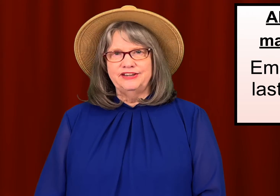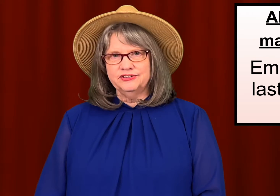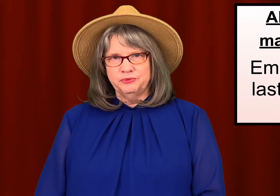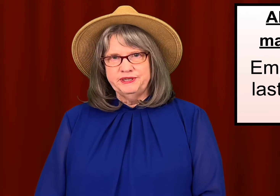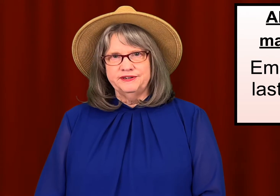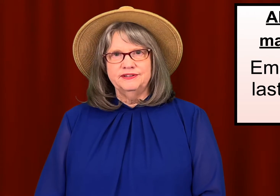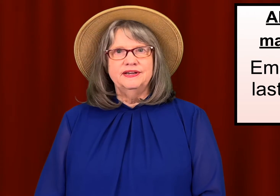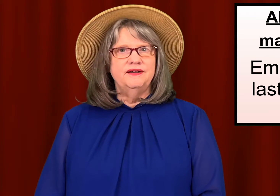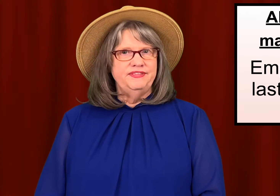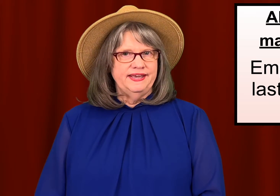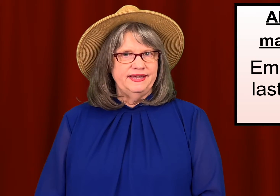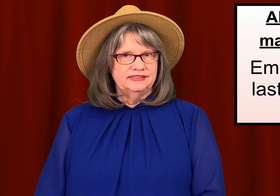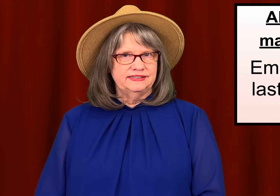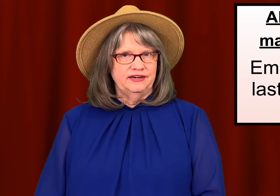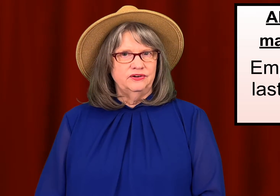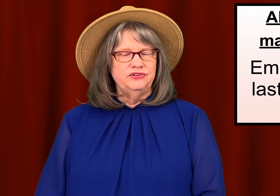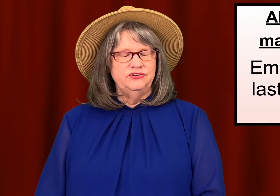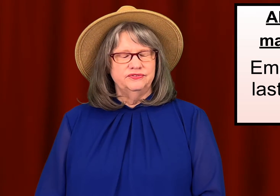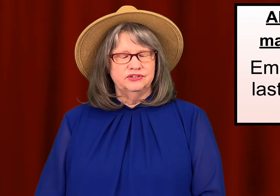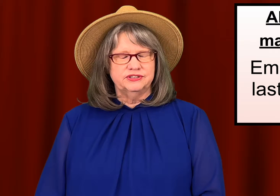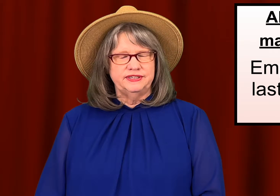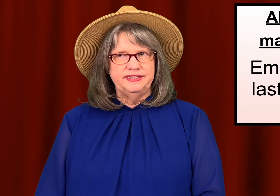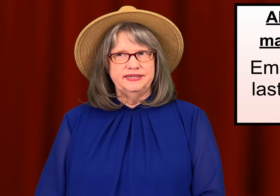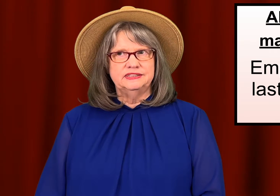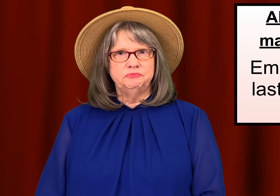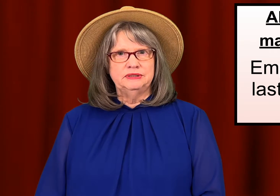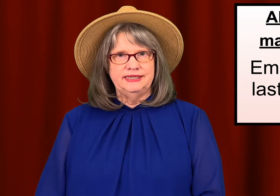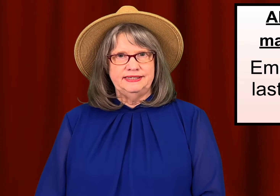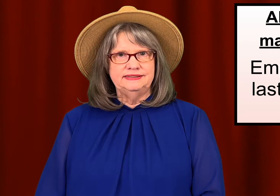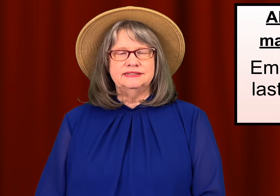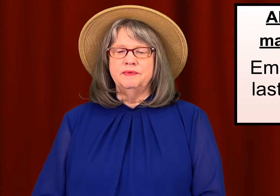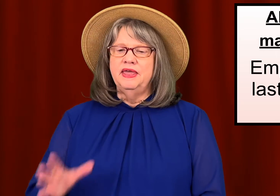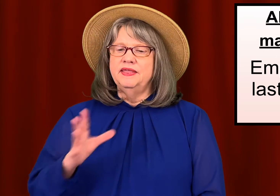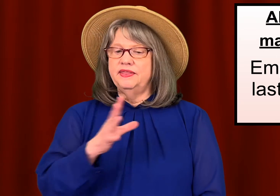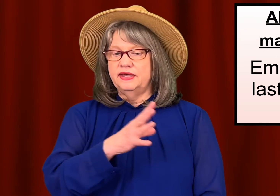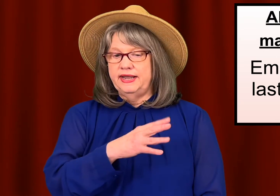Dr. Bill, of the ASL University, explains that